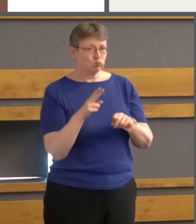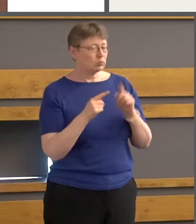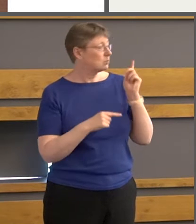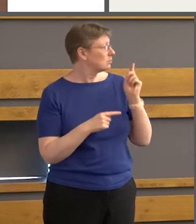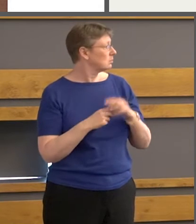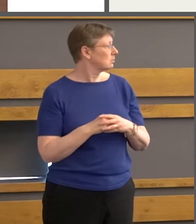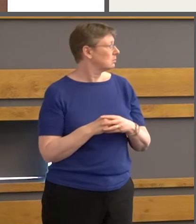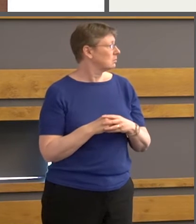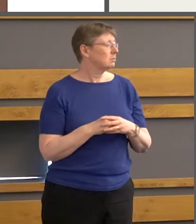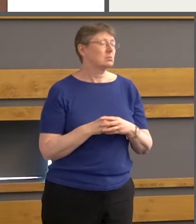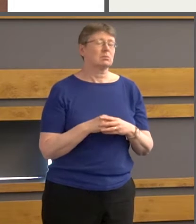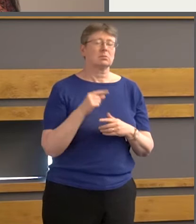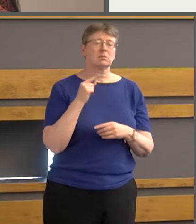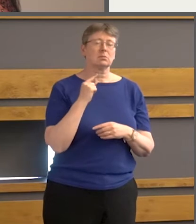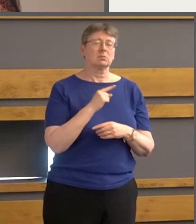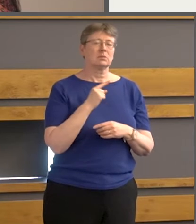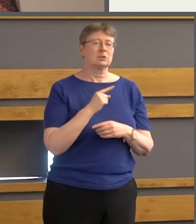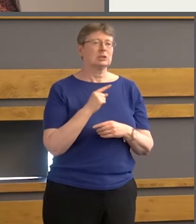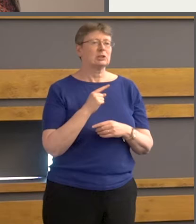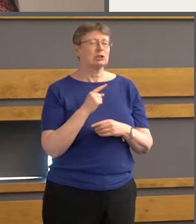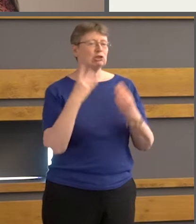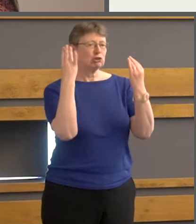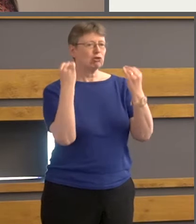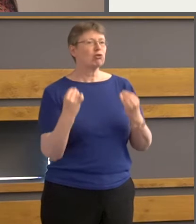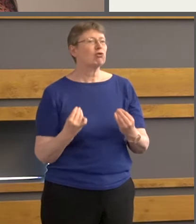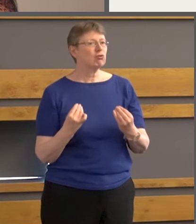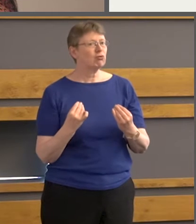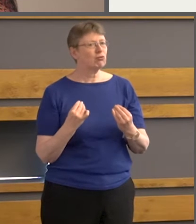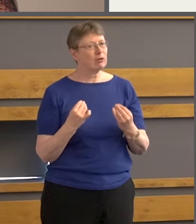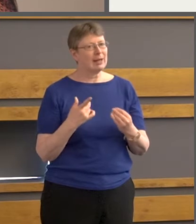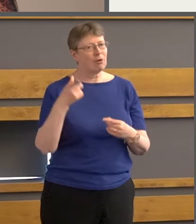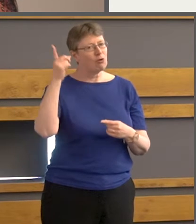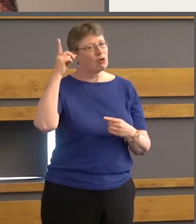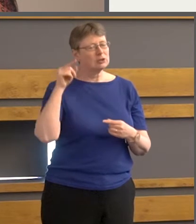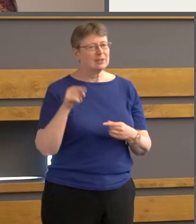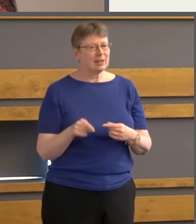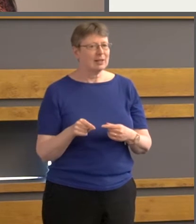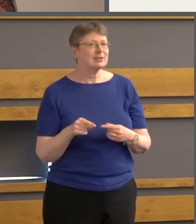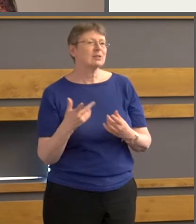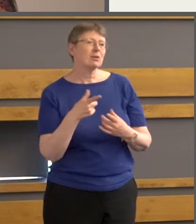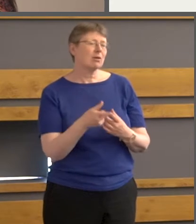So the British Linen Company took the Greek goddess of wisdom, crafts, weaving, war, and cultivation of the olive trees,